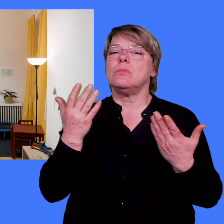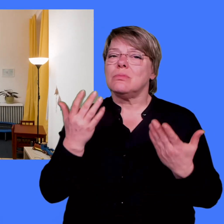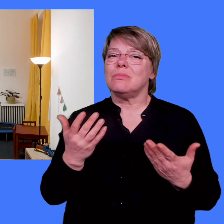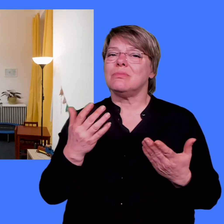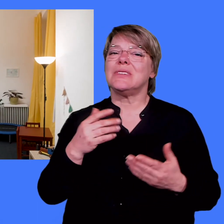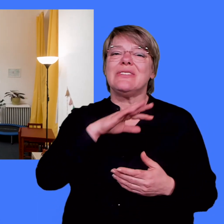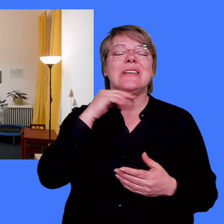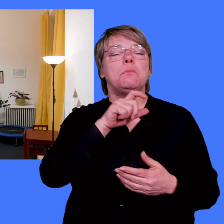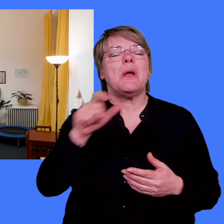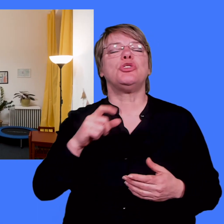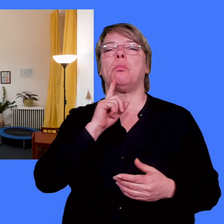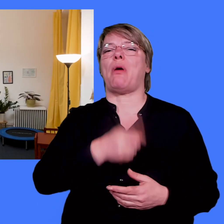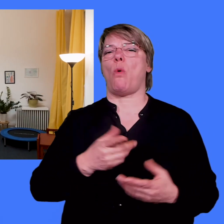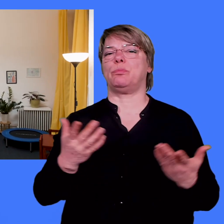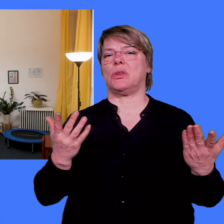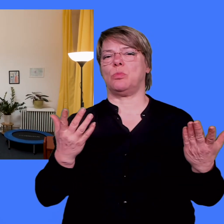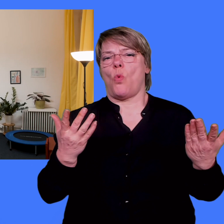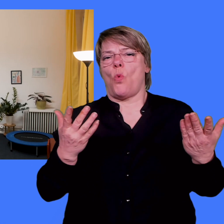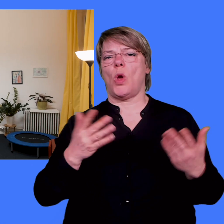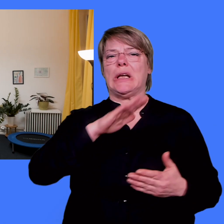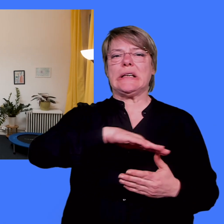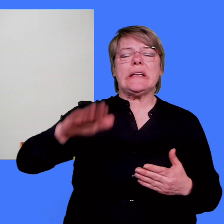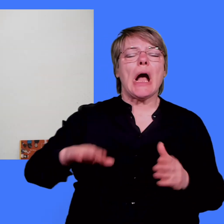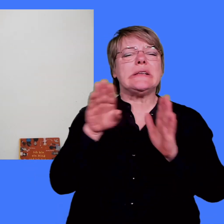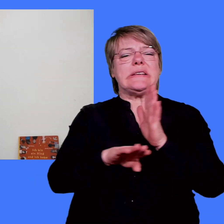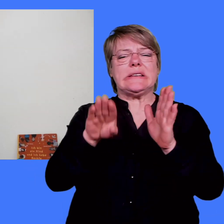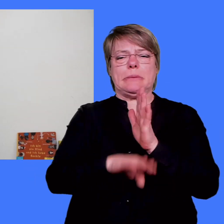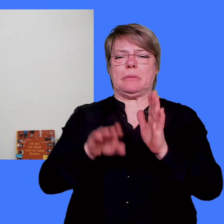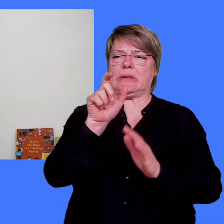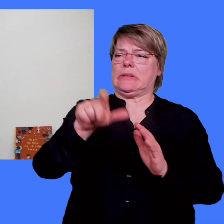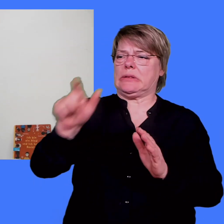or because of the constellation that the child lives and grows up in.